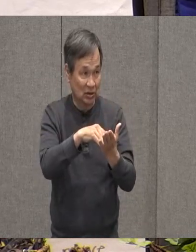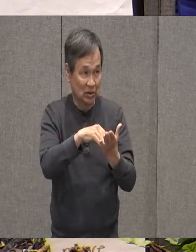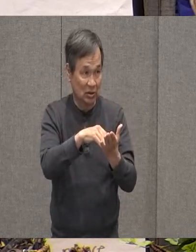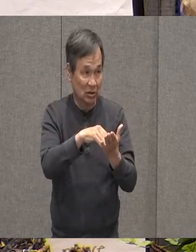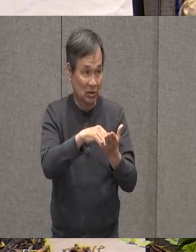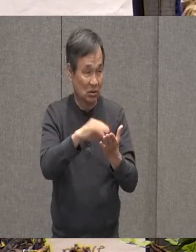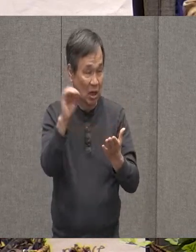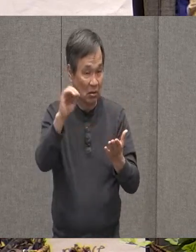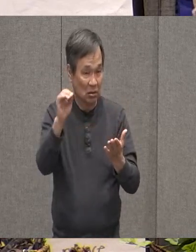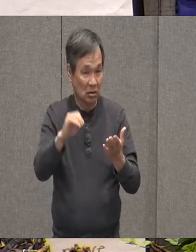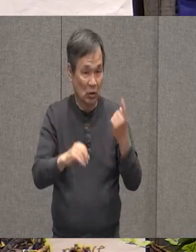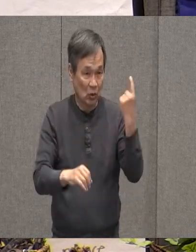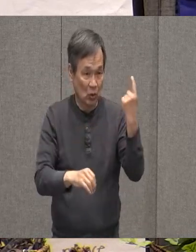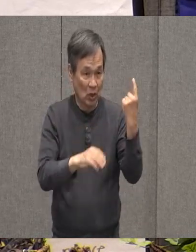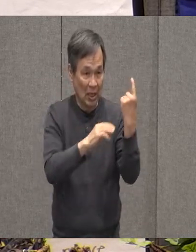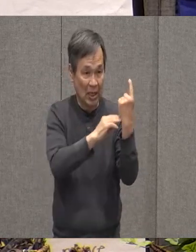None so we don't say anything.